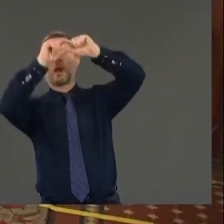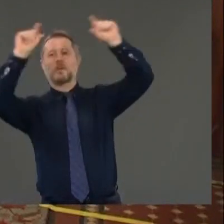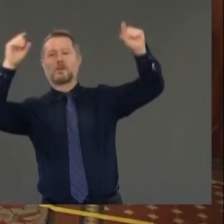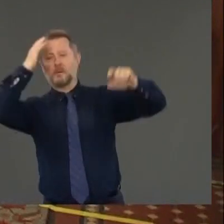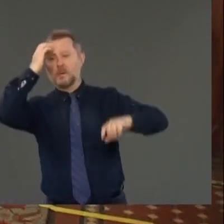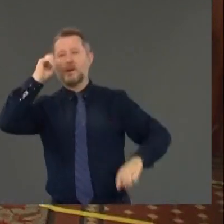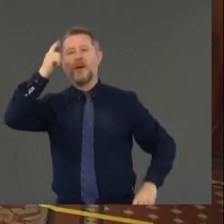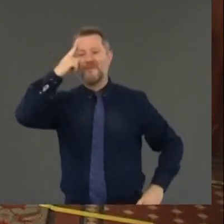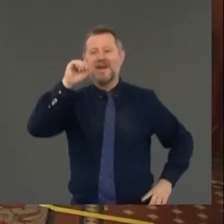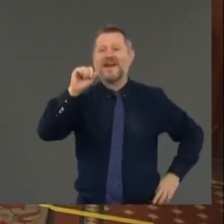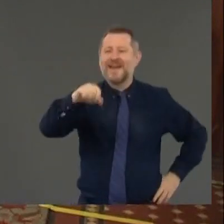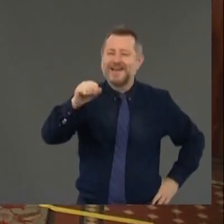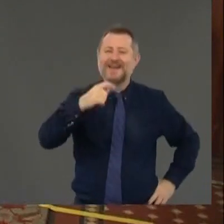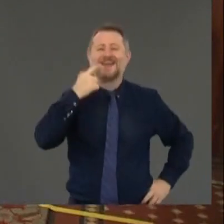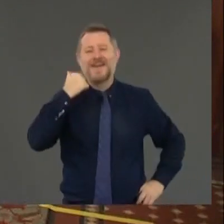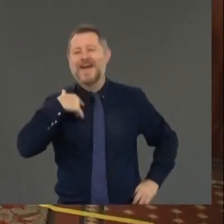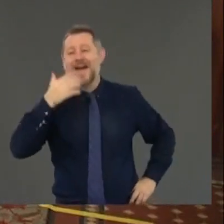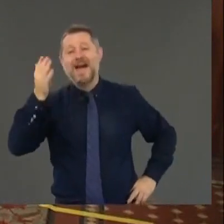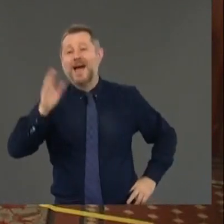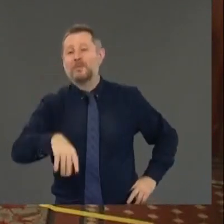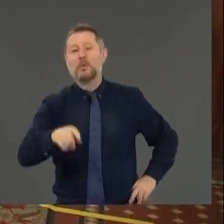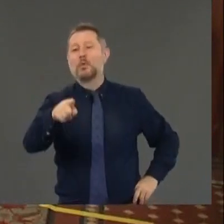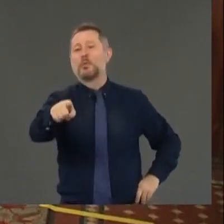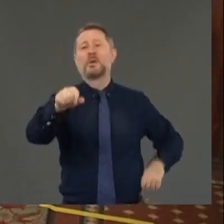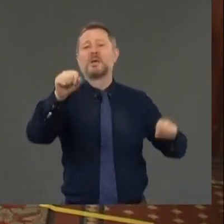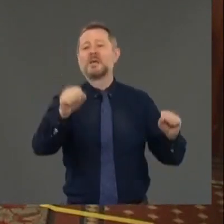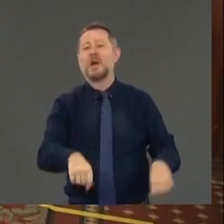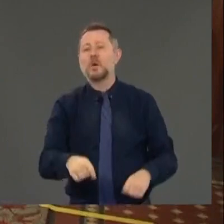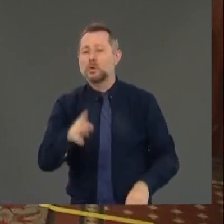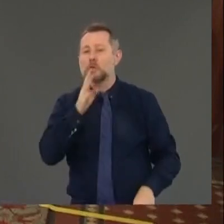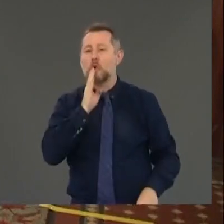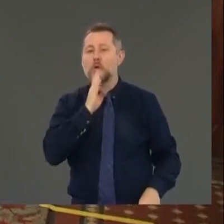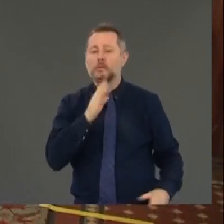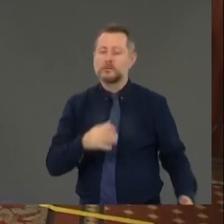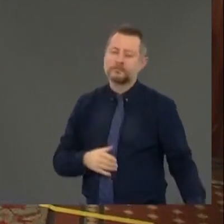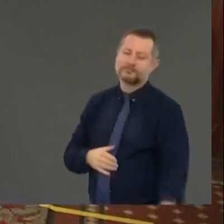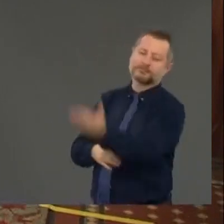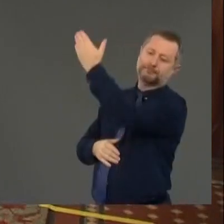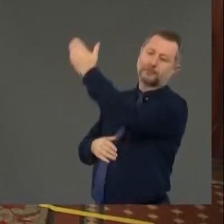YOU ALSO STOPPED INCLUDING